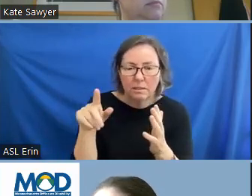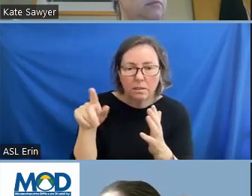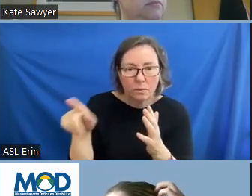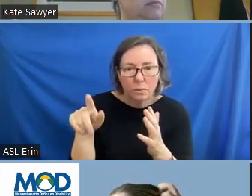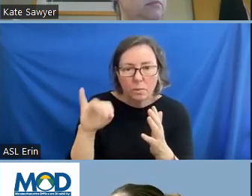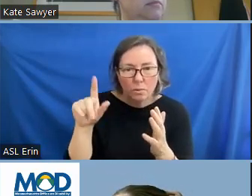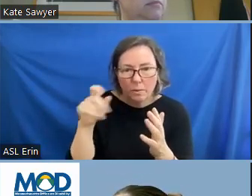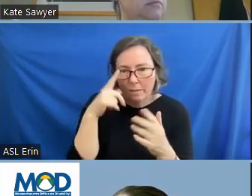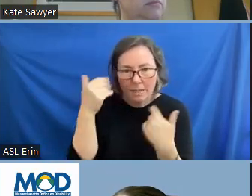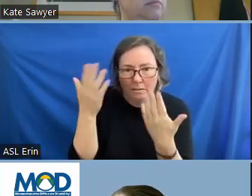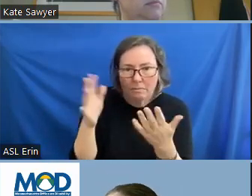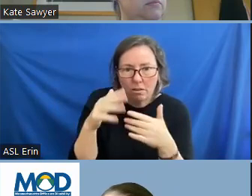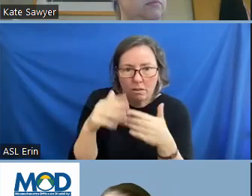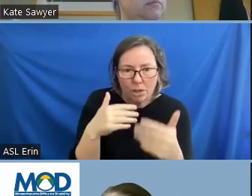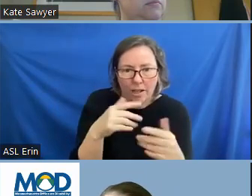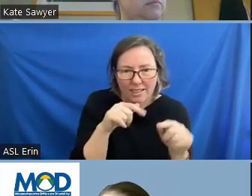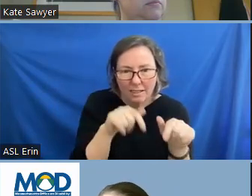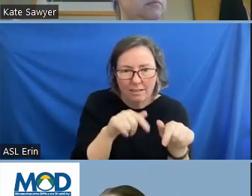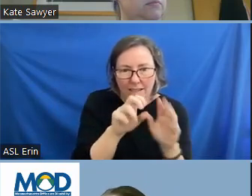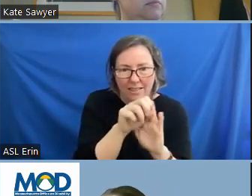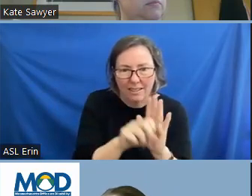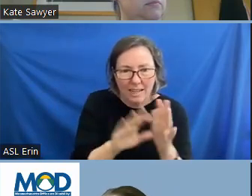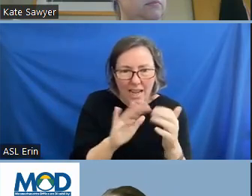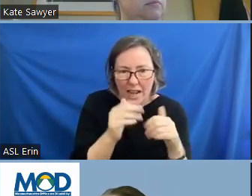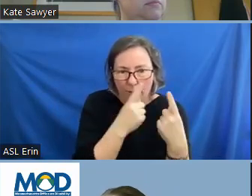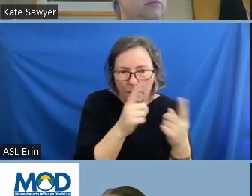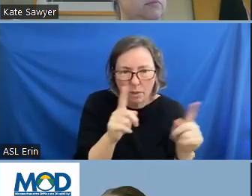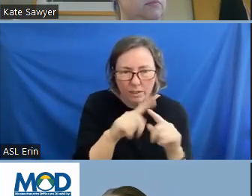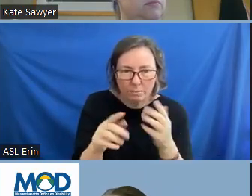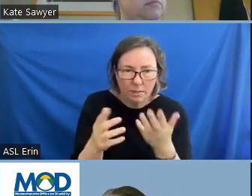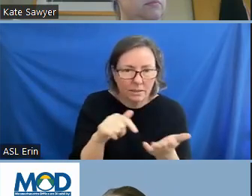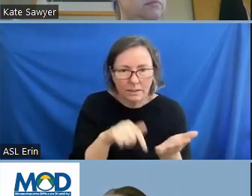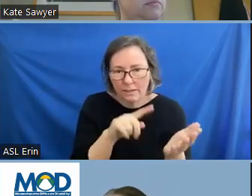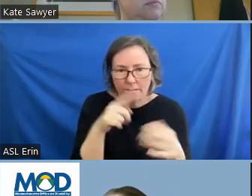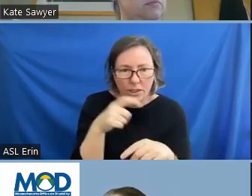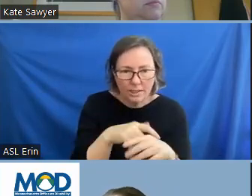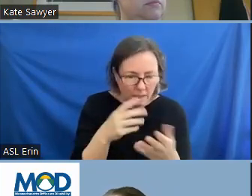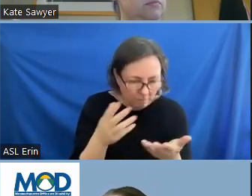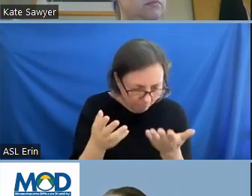process at the Commonwealth how do we do it since it was my first time.